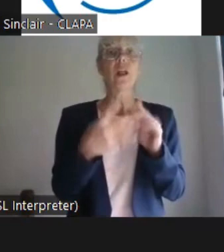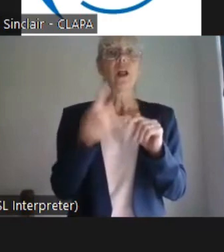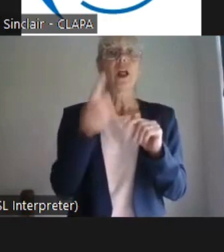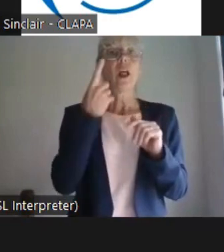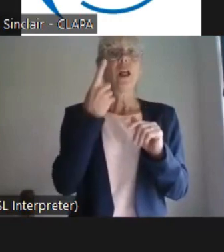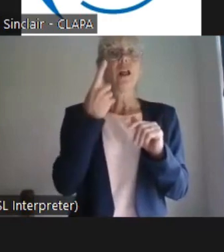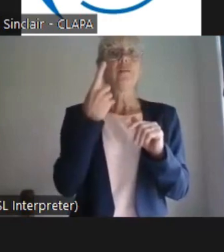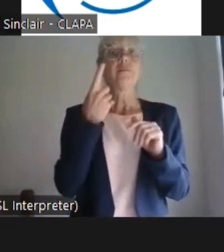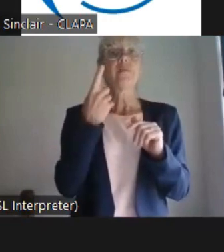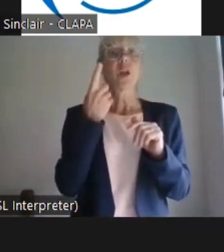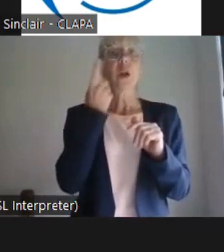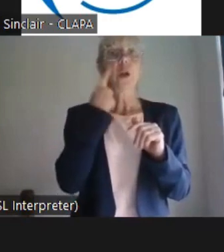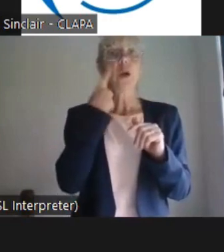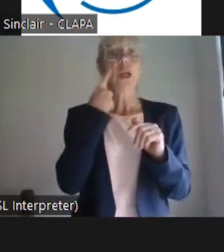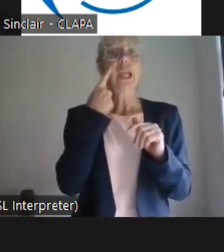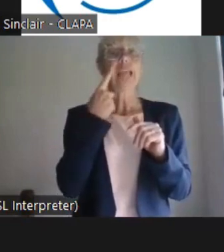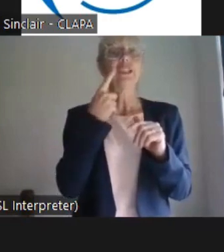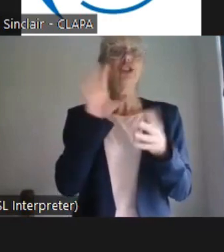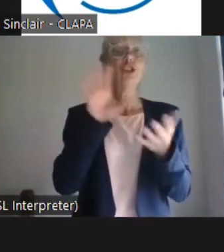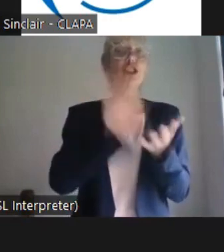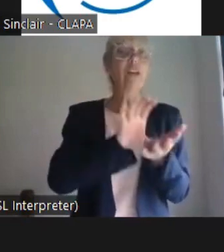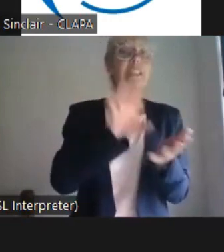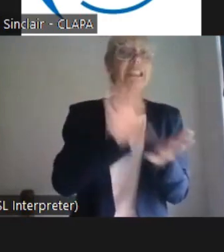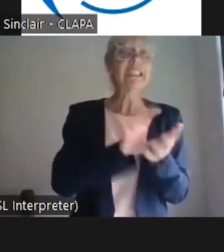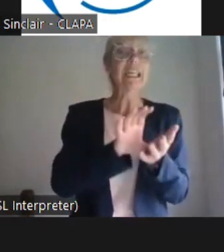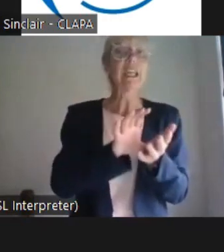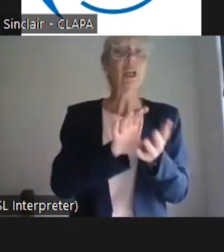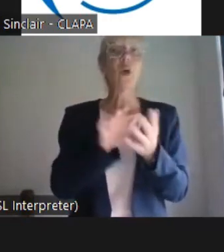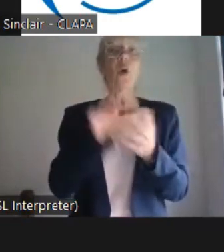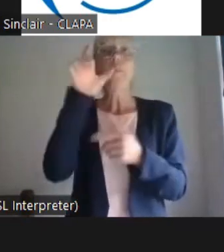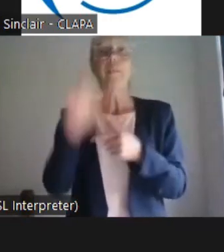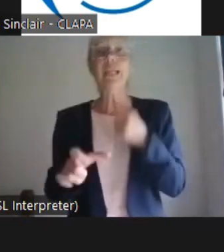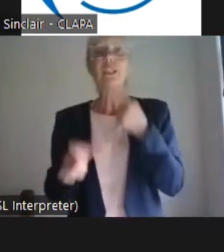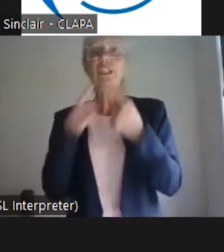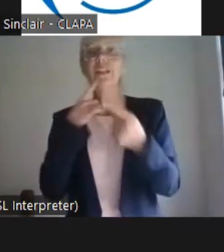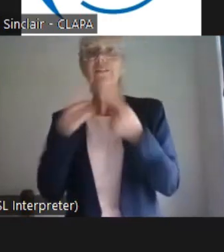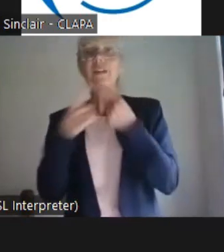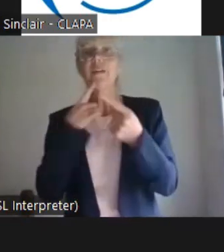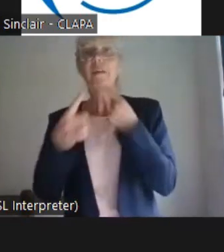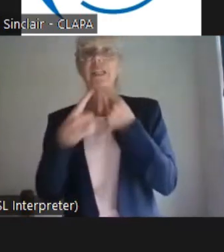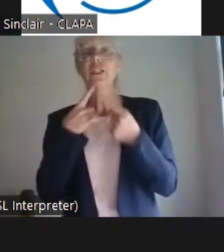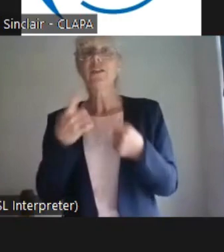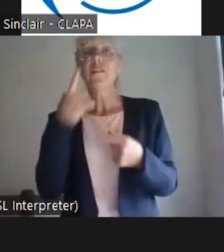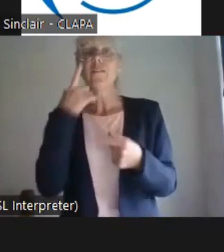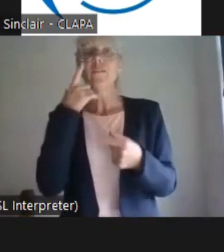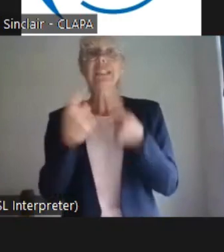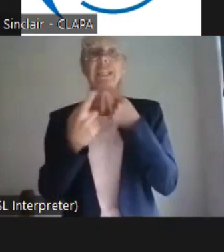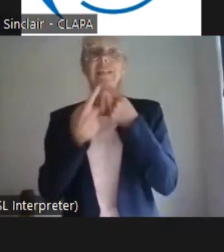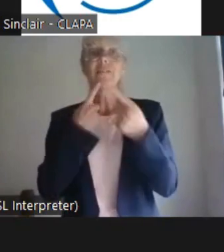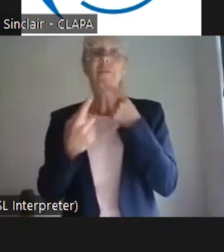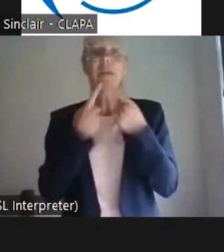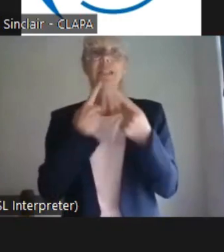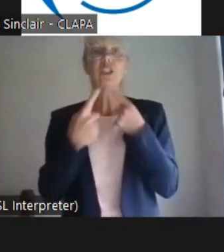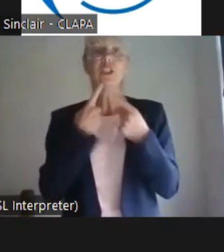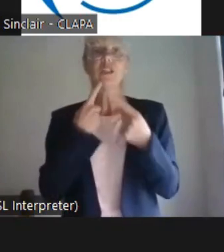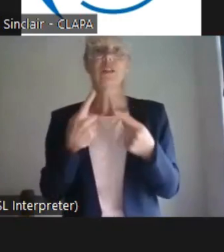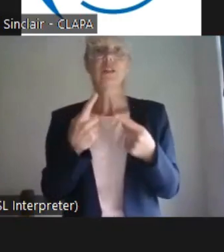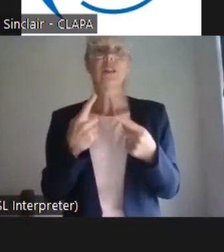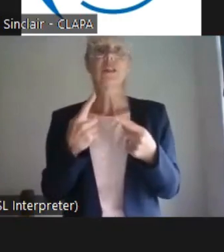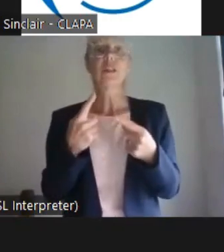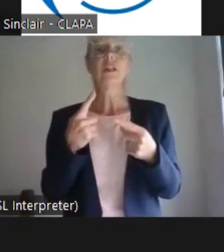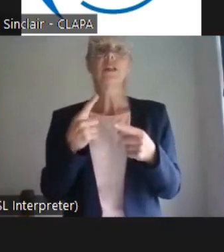organizations and try and get information to to find out where is the specialist with that